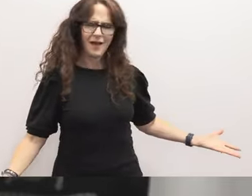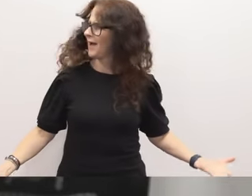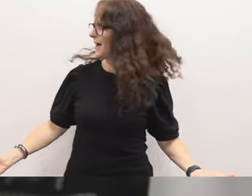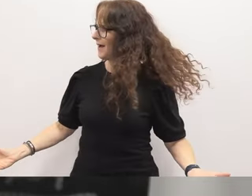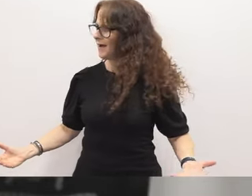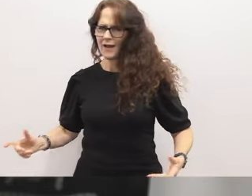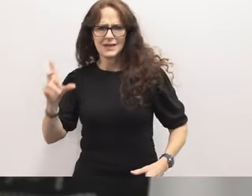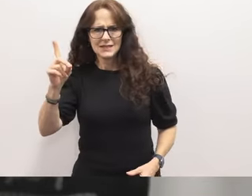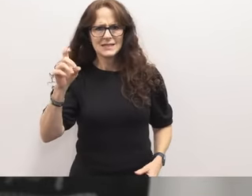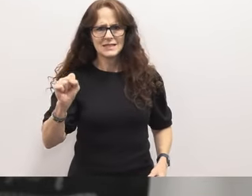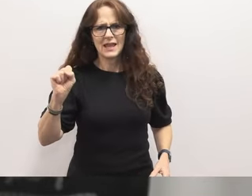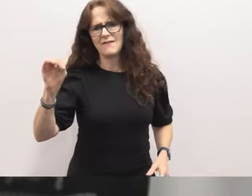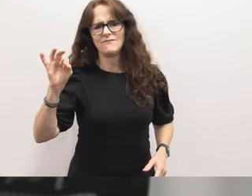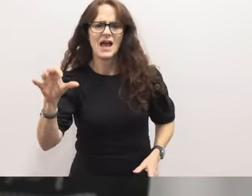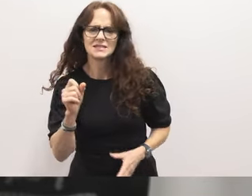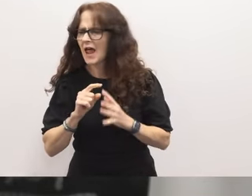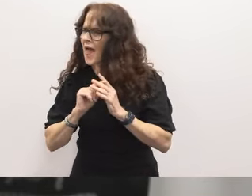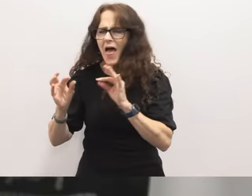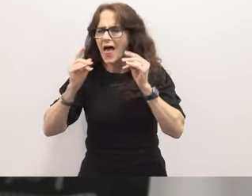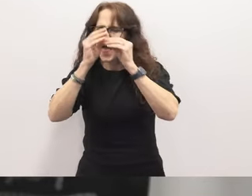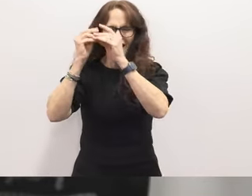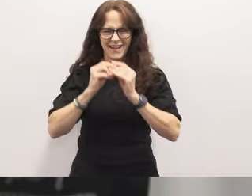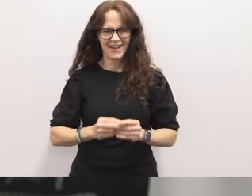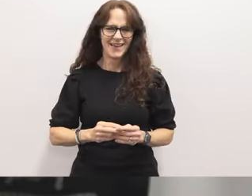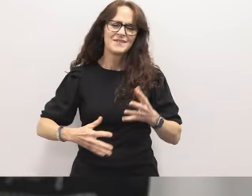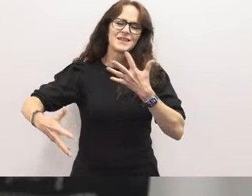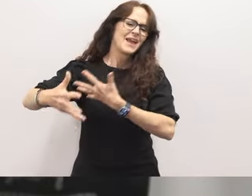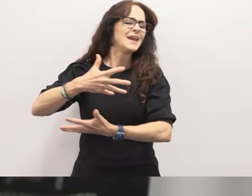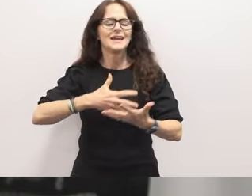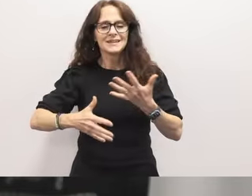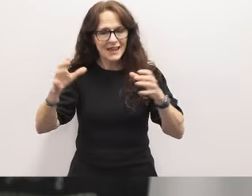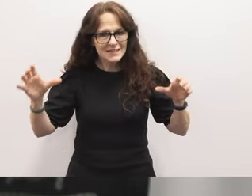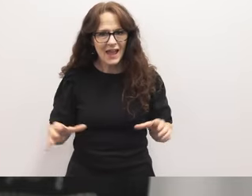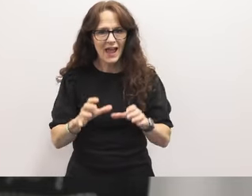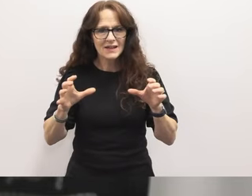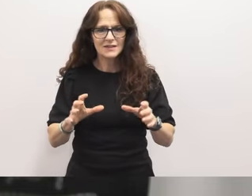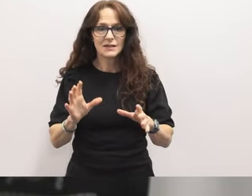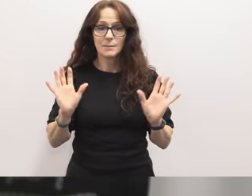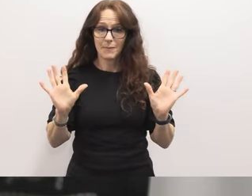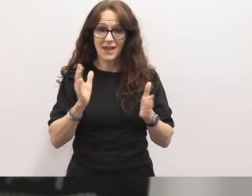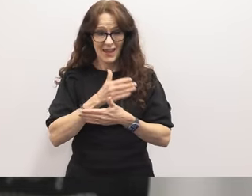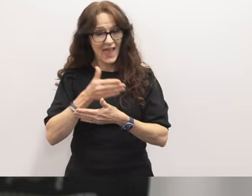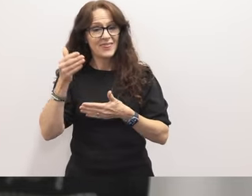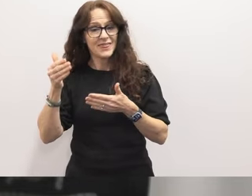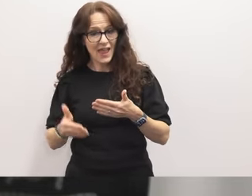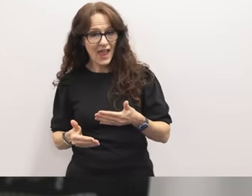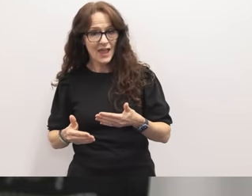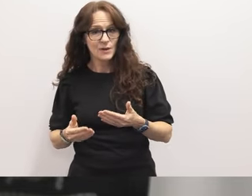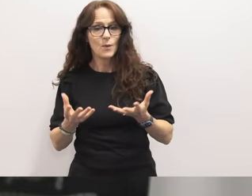I'm like, so it was like a whole very engaging activity. But at the end, what I want students to do,